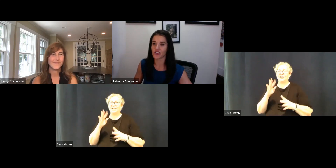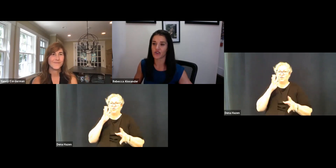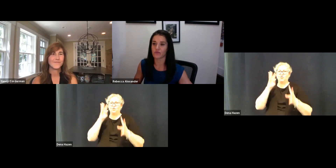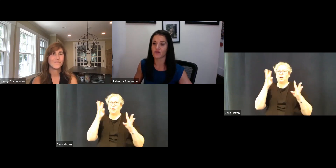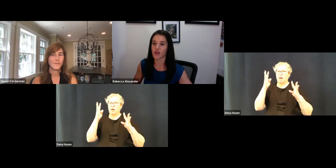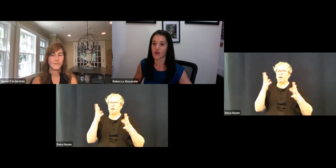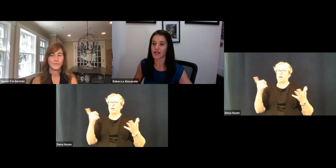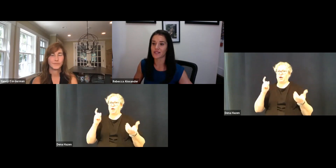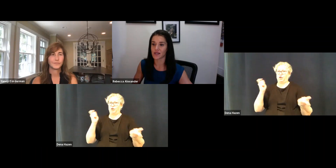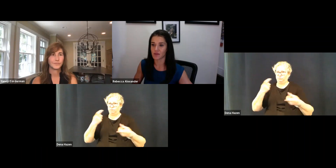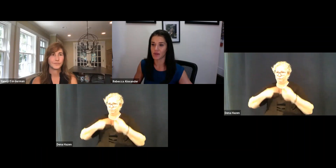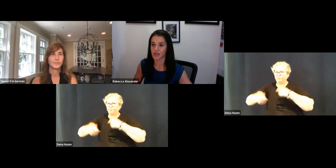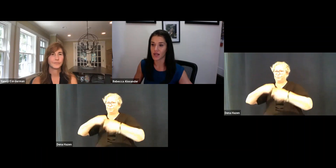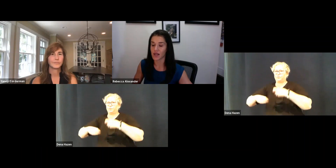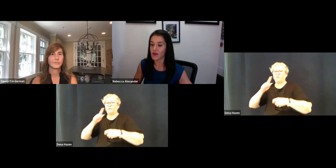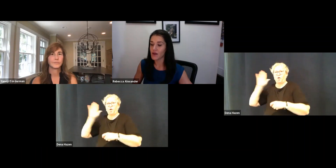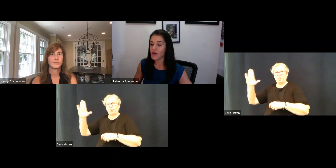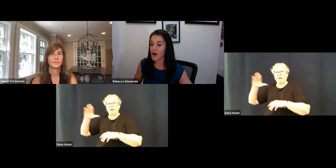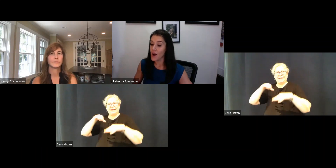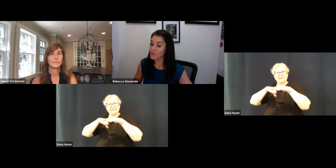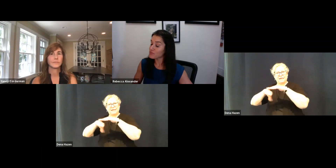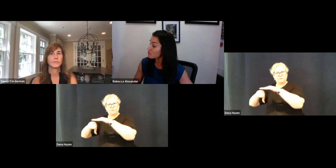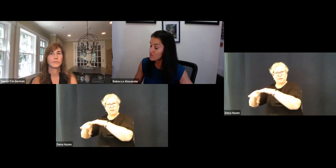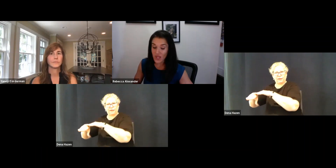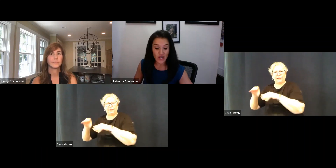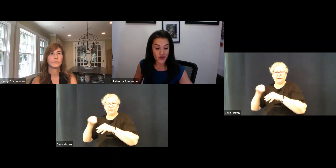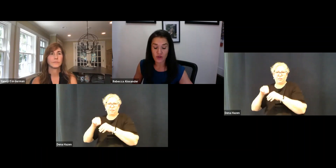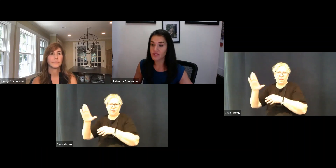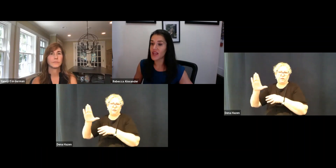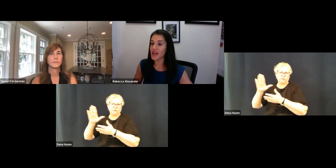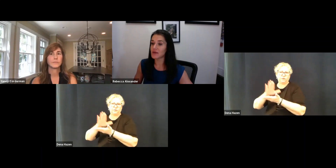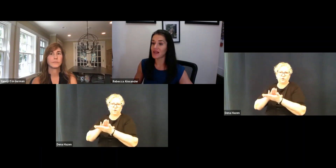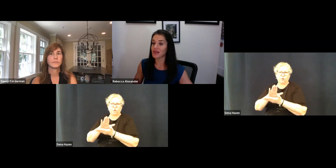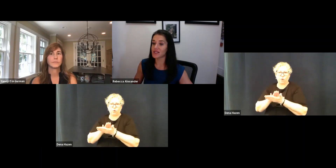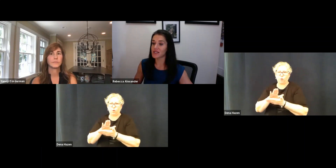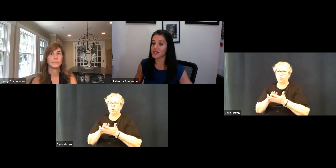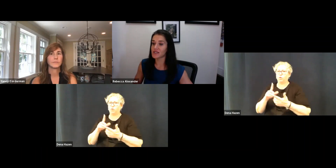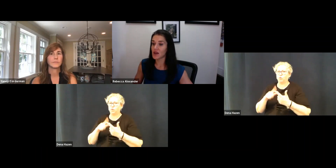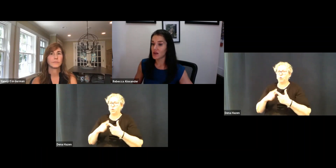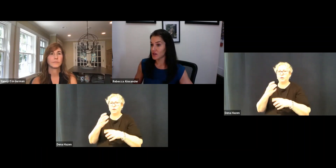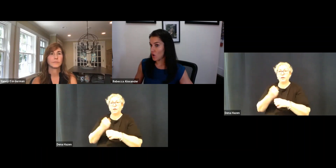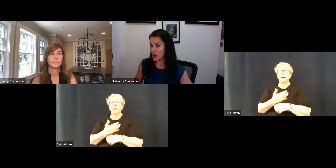in terms of their accessibility. In terms of getting my license, I